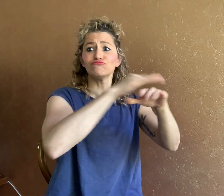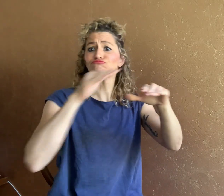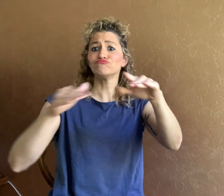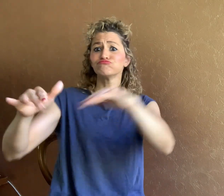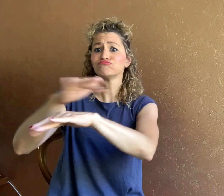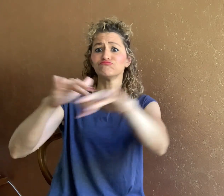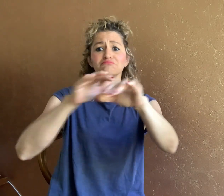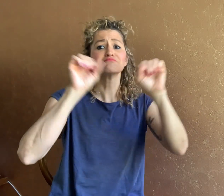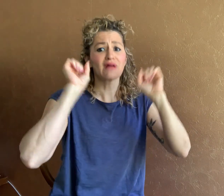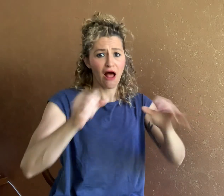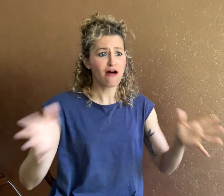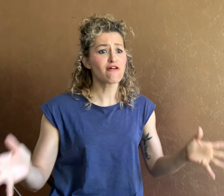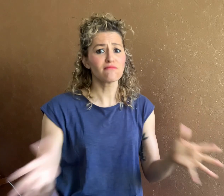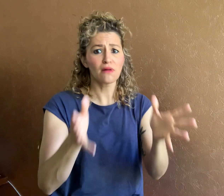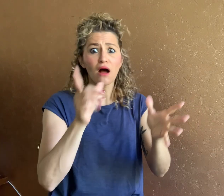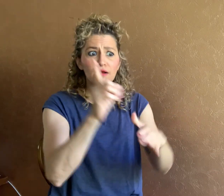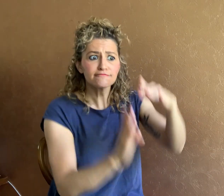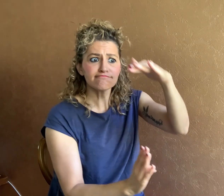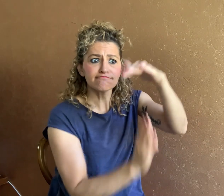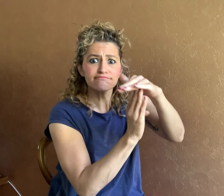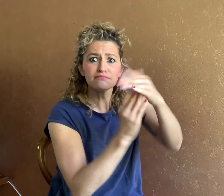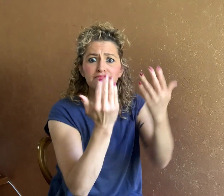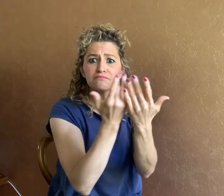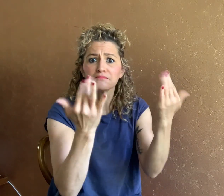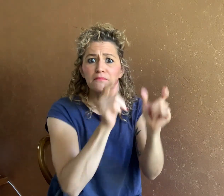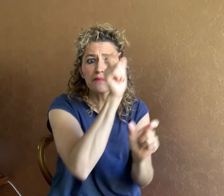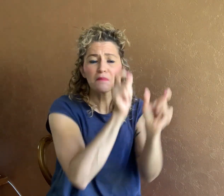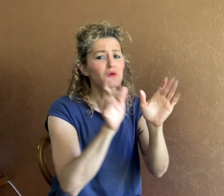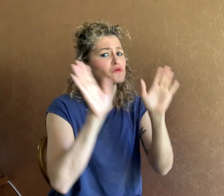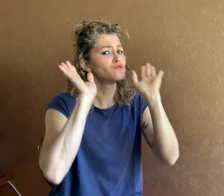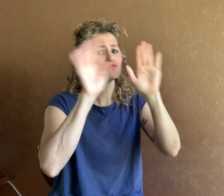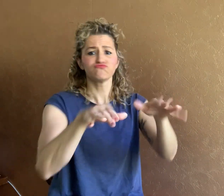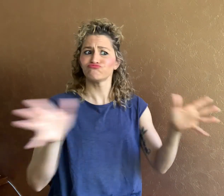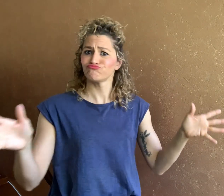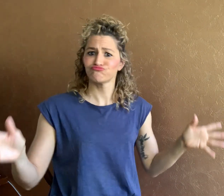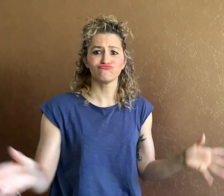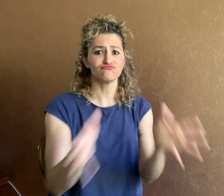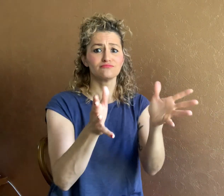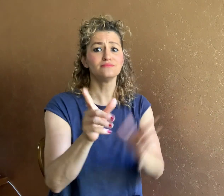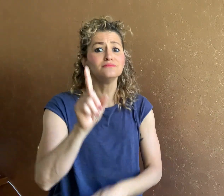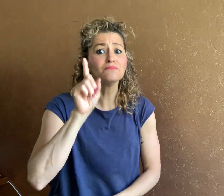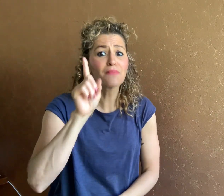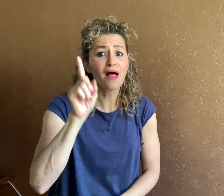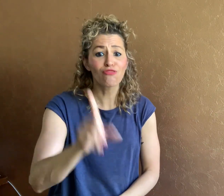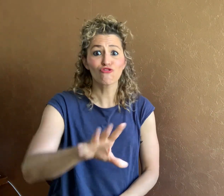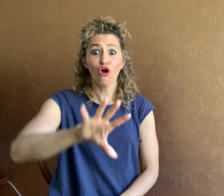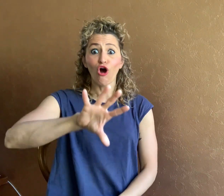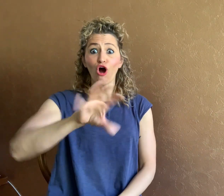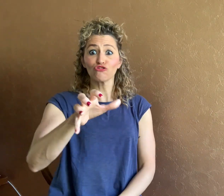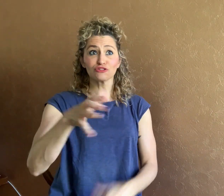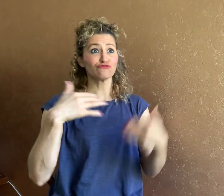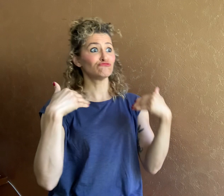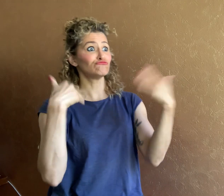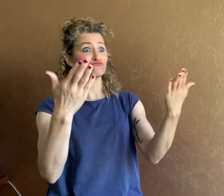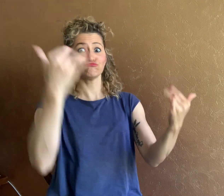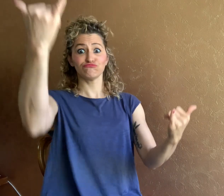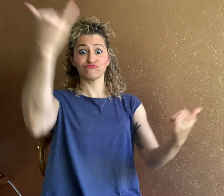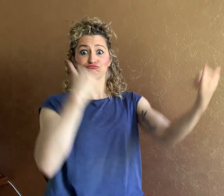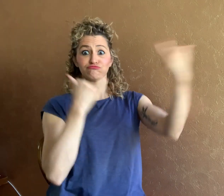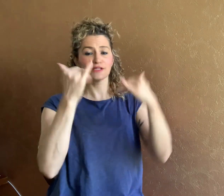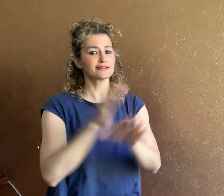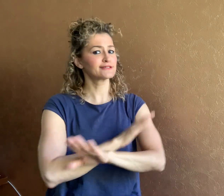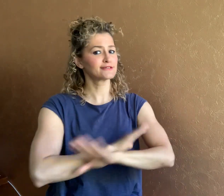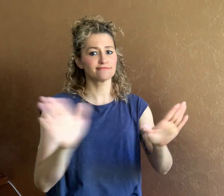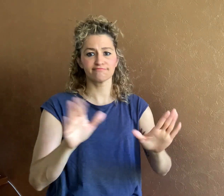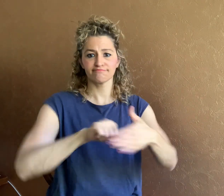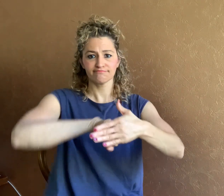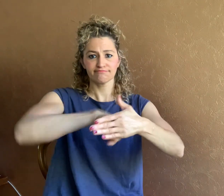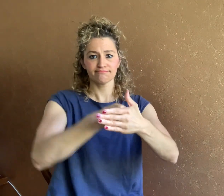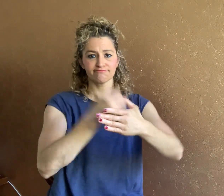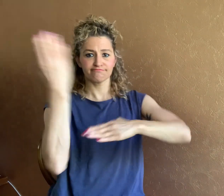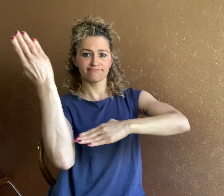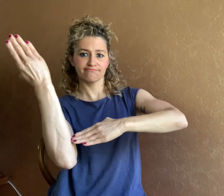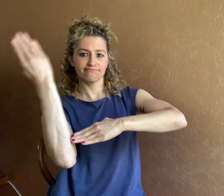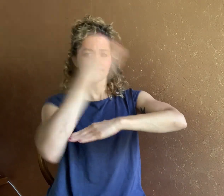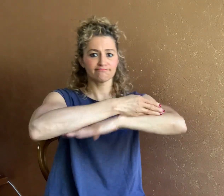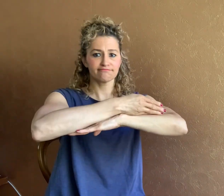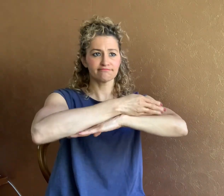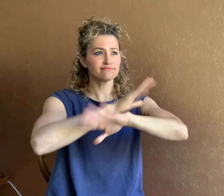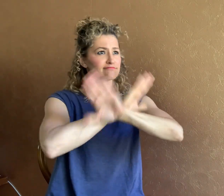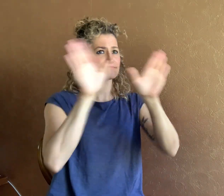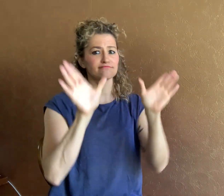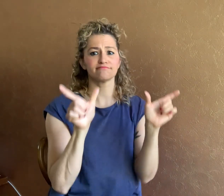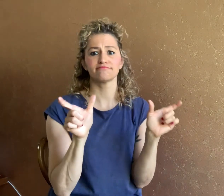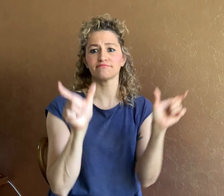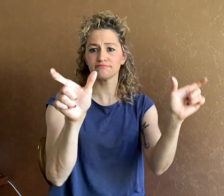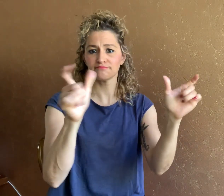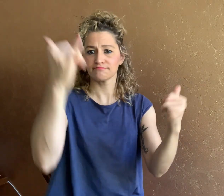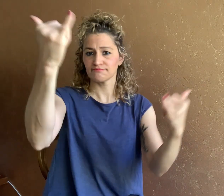on public gatherings but their borders remain closed to foreigners.